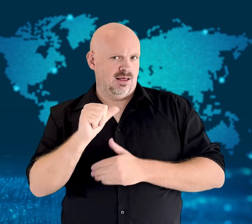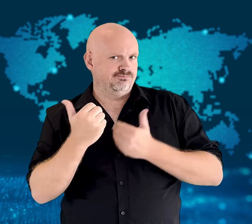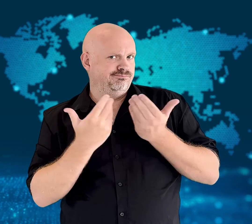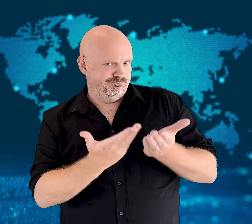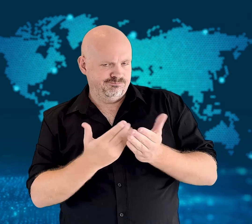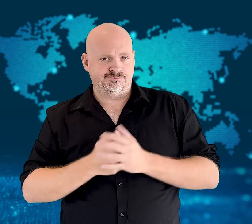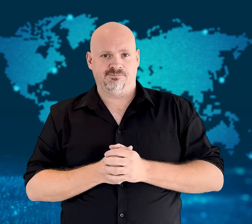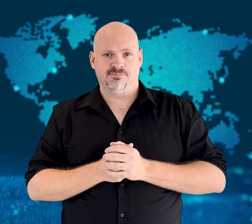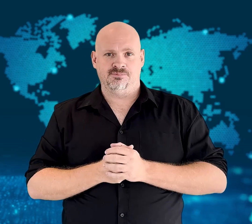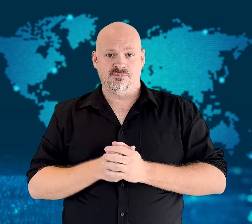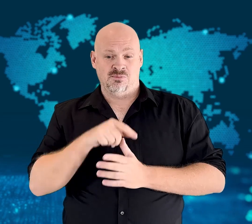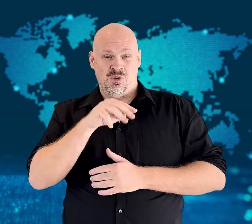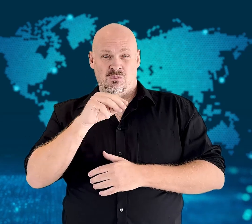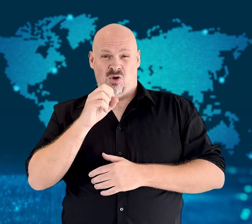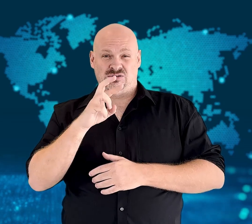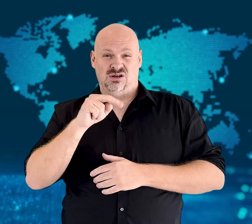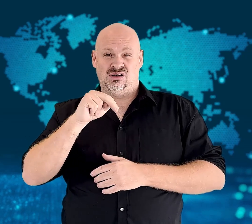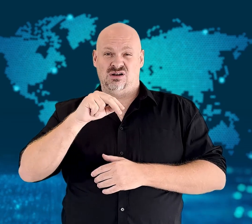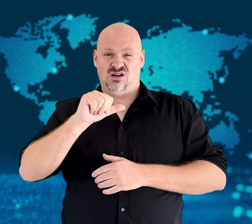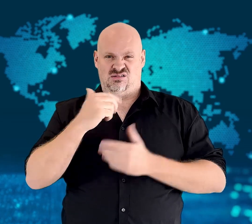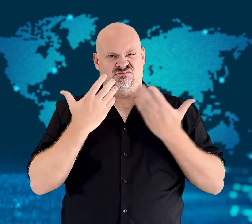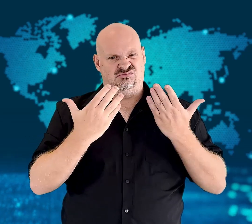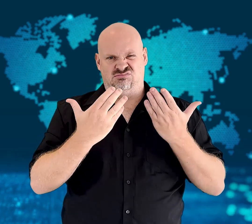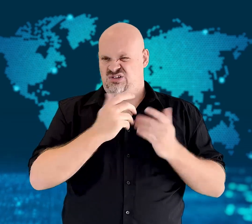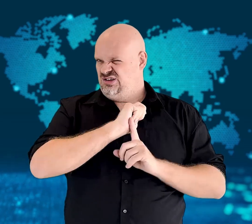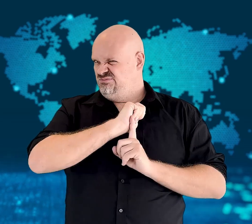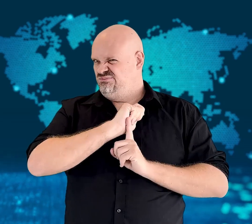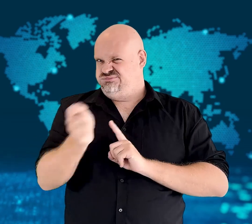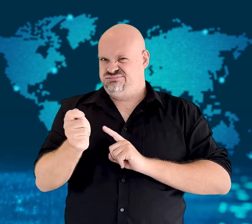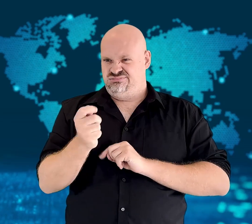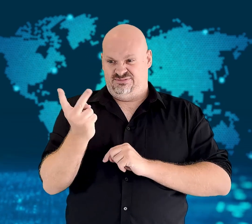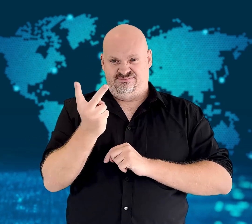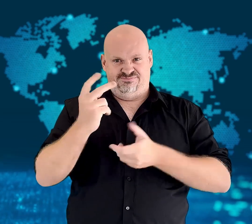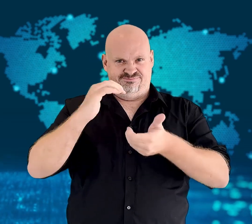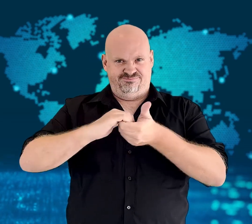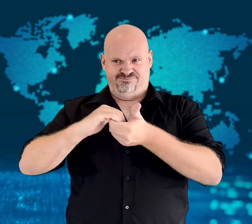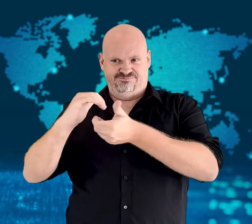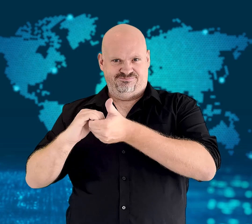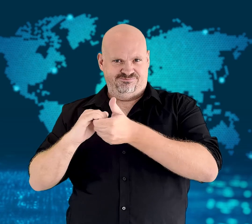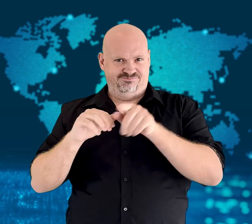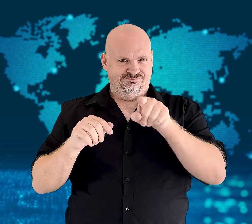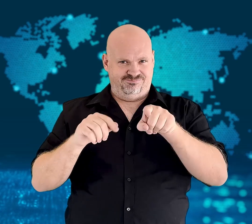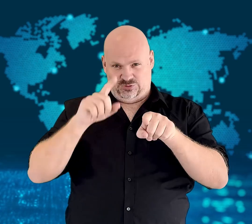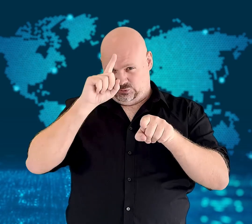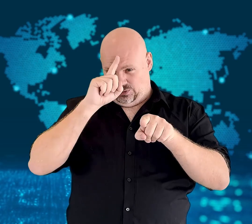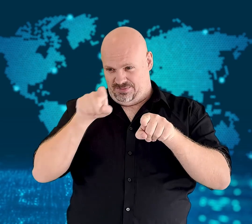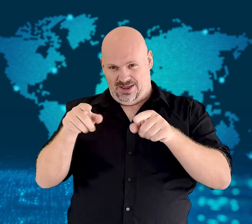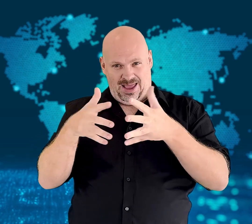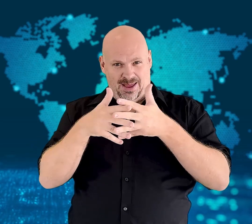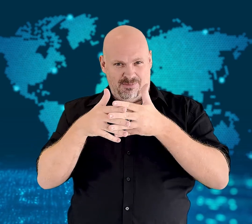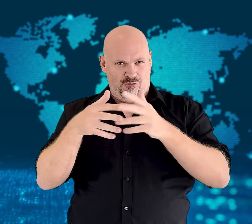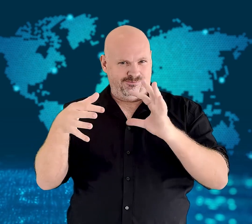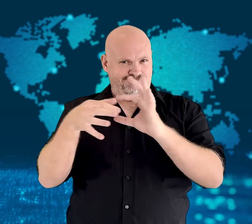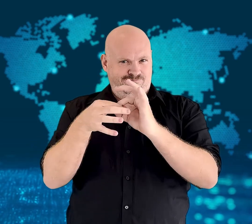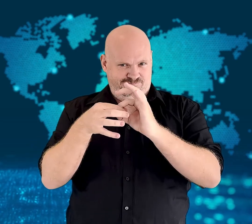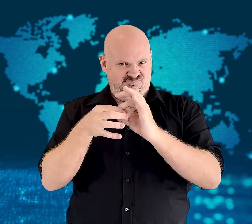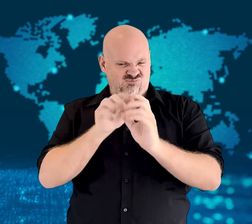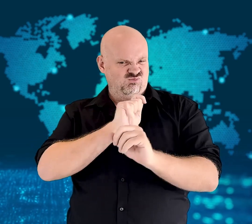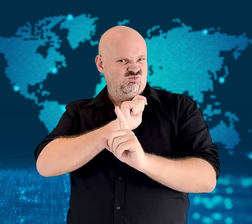The lawsuit was filed in a US district court and in the regional court of